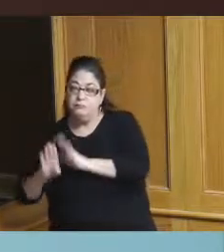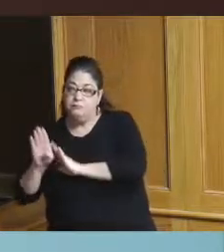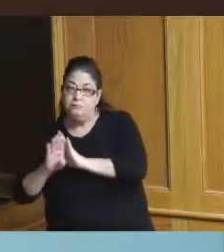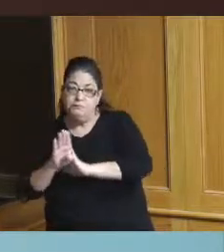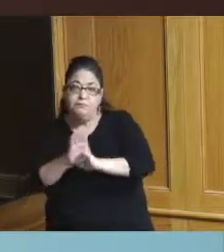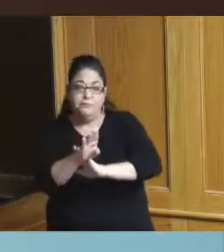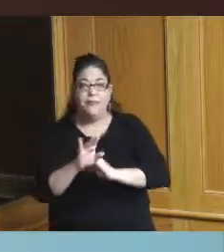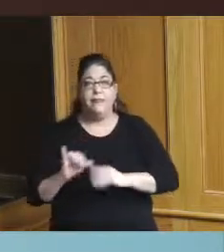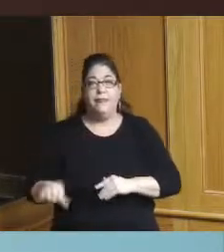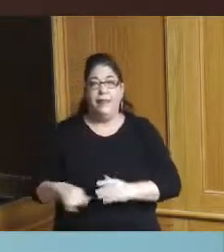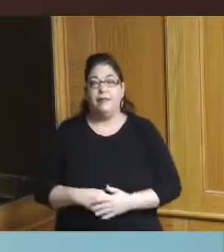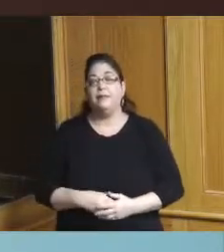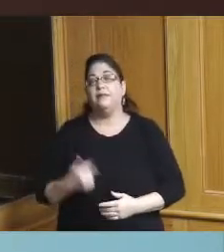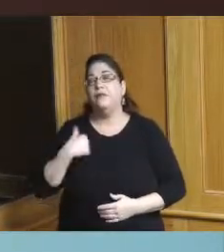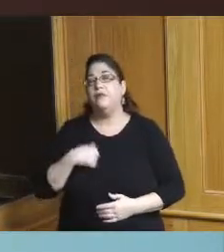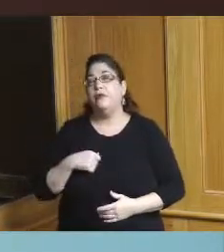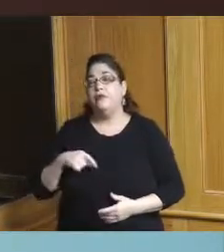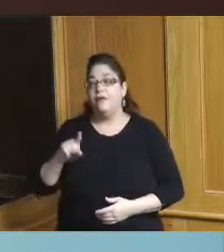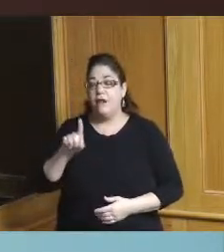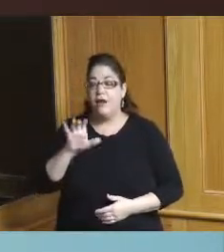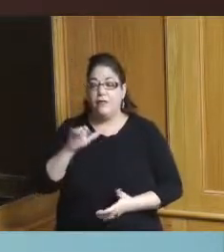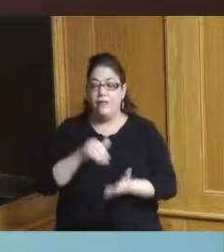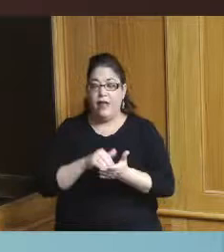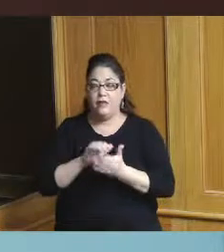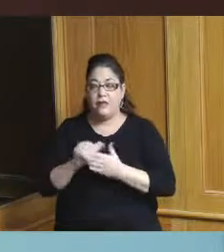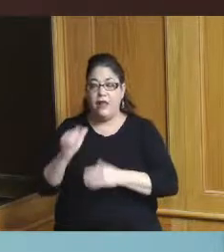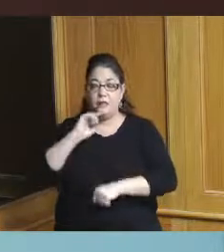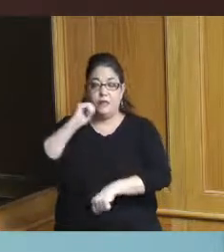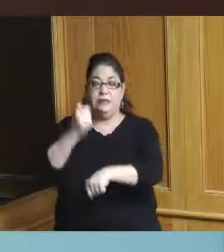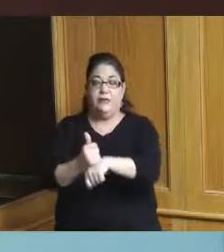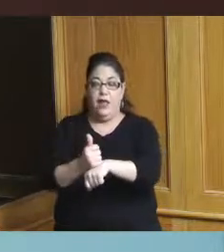and this is where we allocate a hundred thousand dollars to set the stage for these great projects